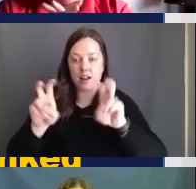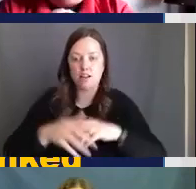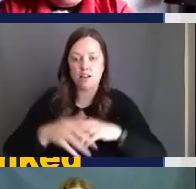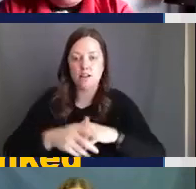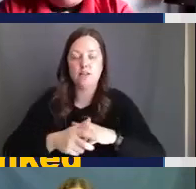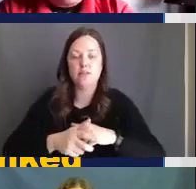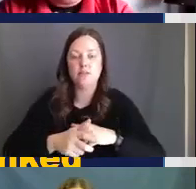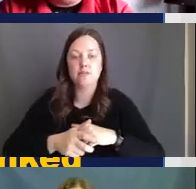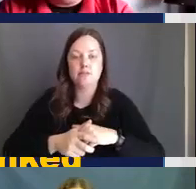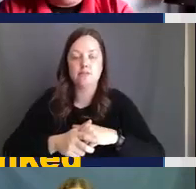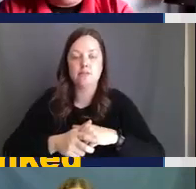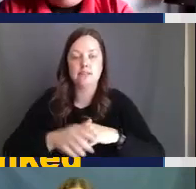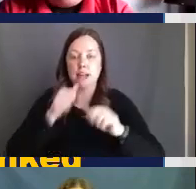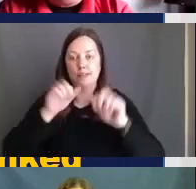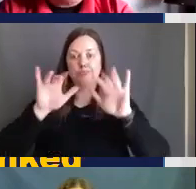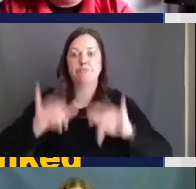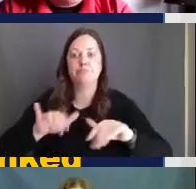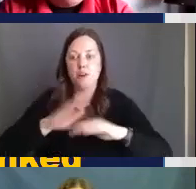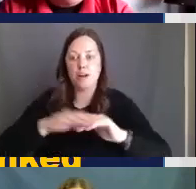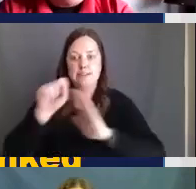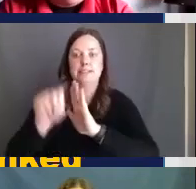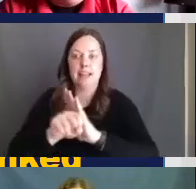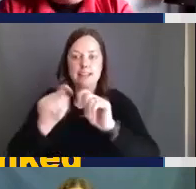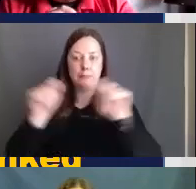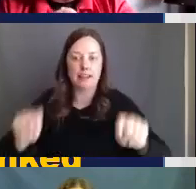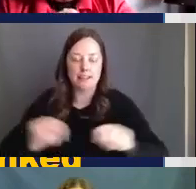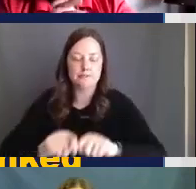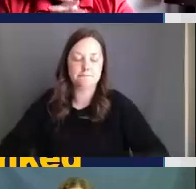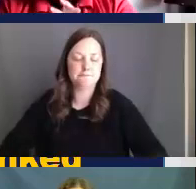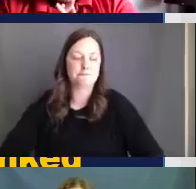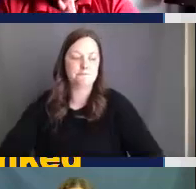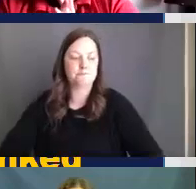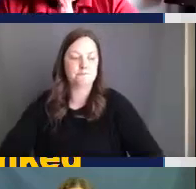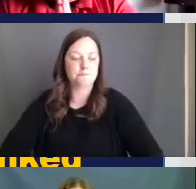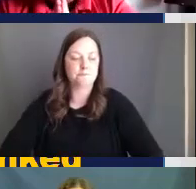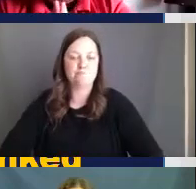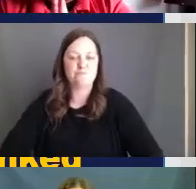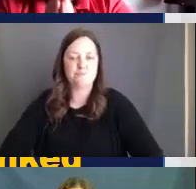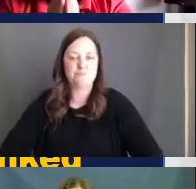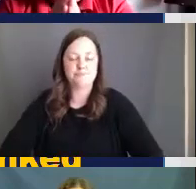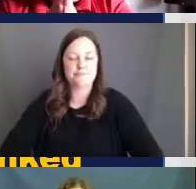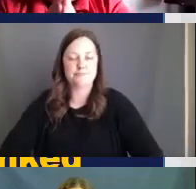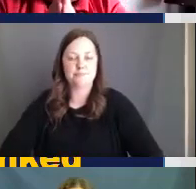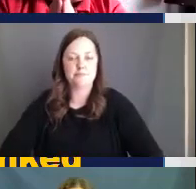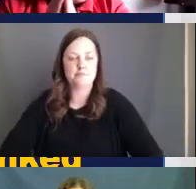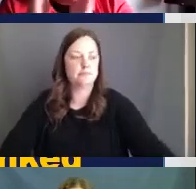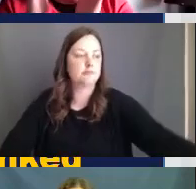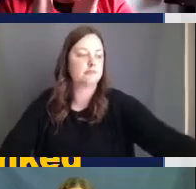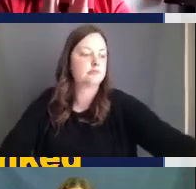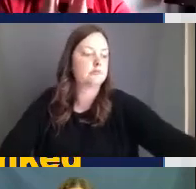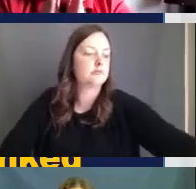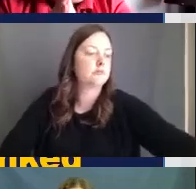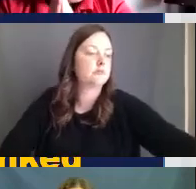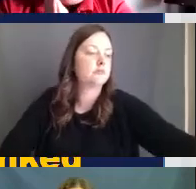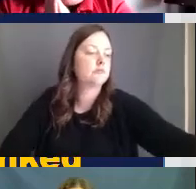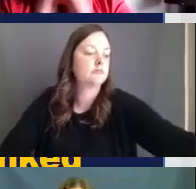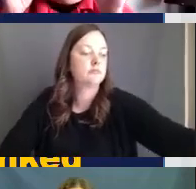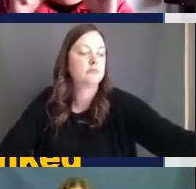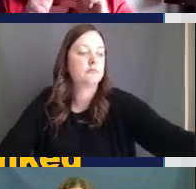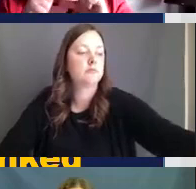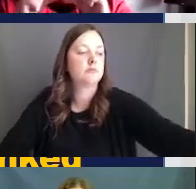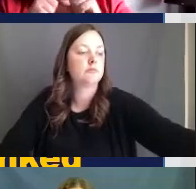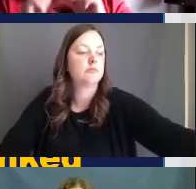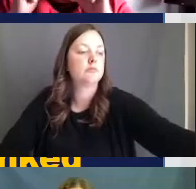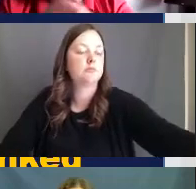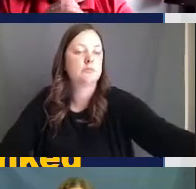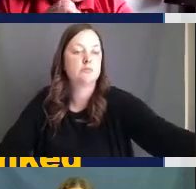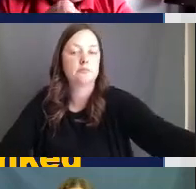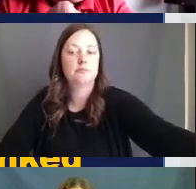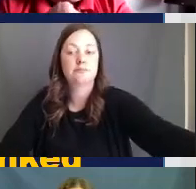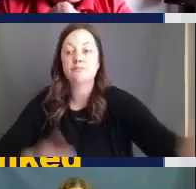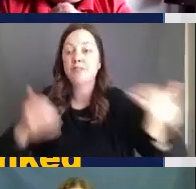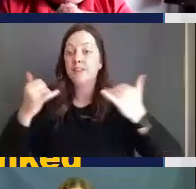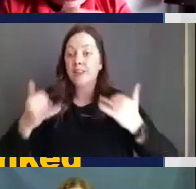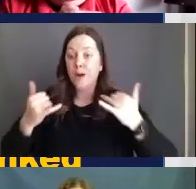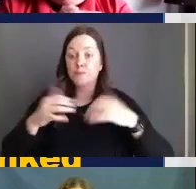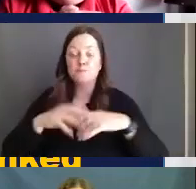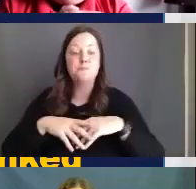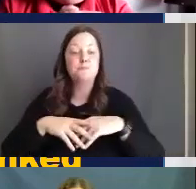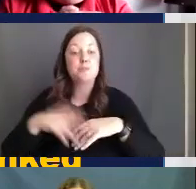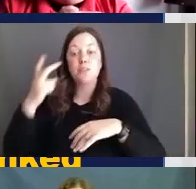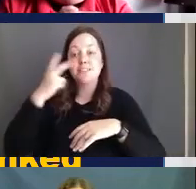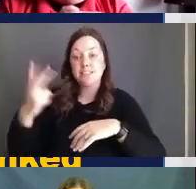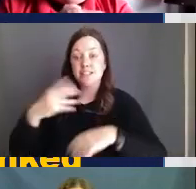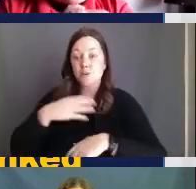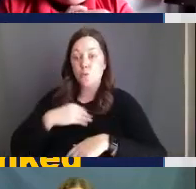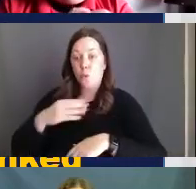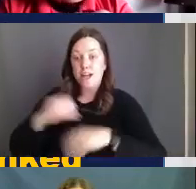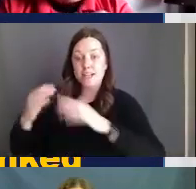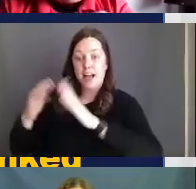of the three evaluations will be a second link